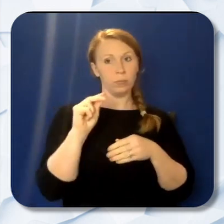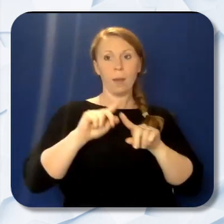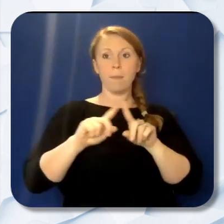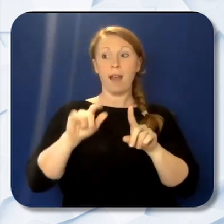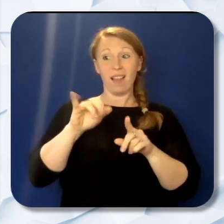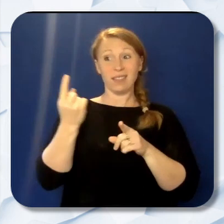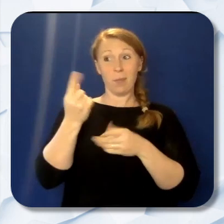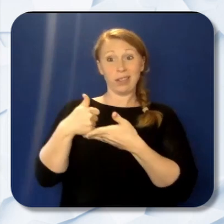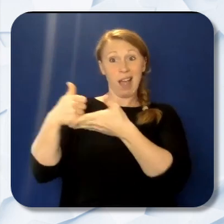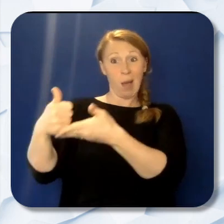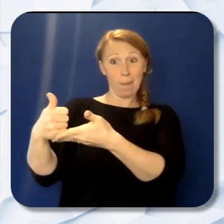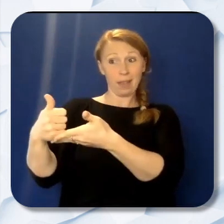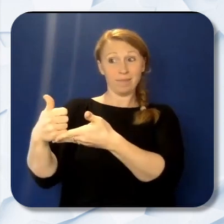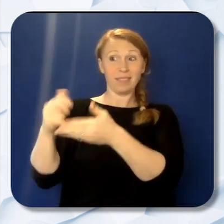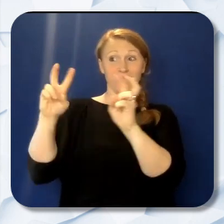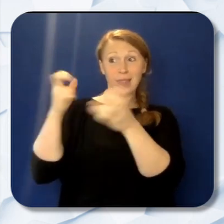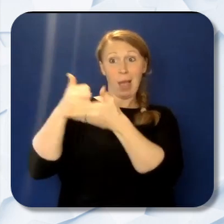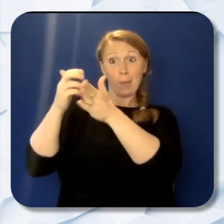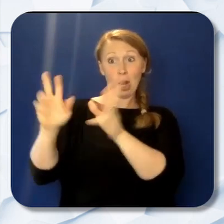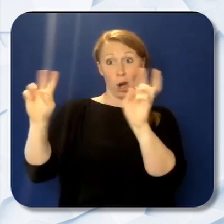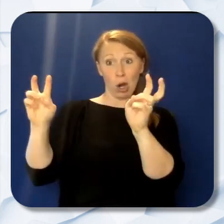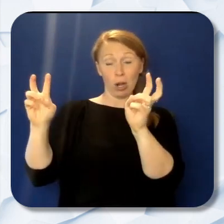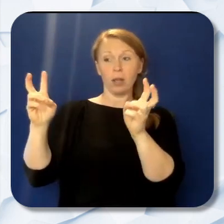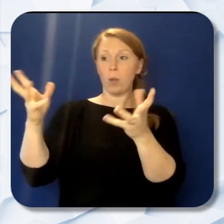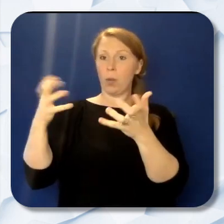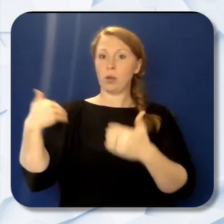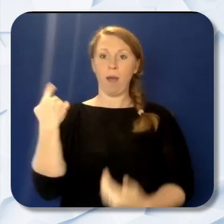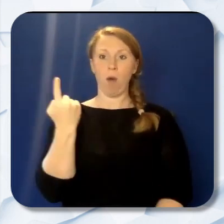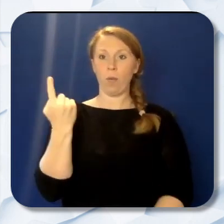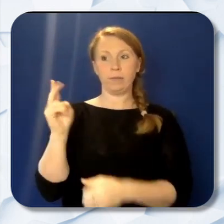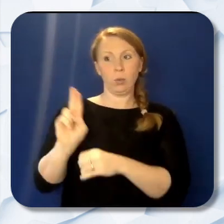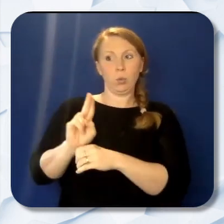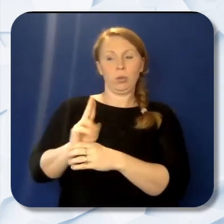have some available just in case just like an EpiPen, or has been mentioned a defibrillator.